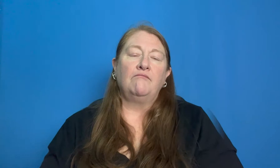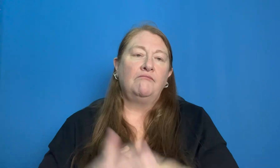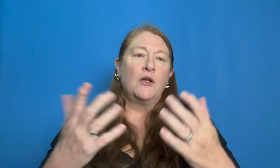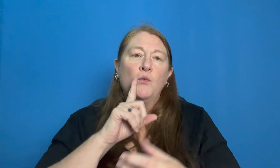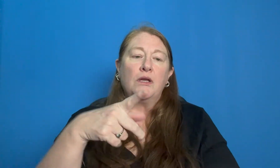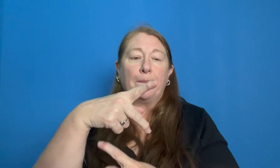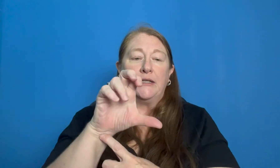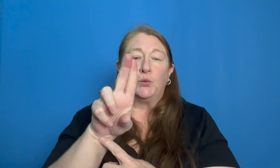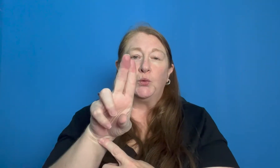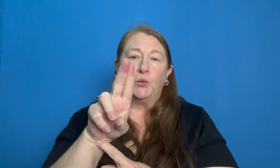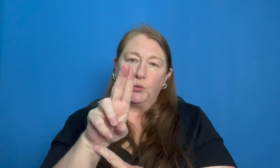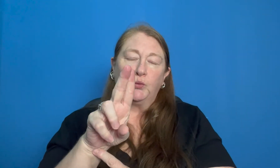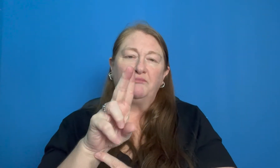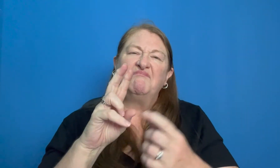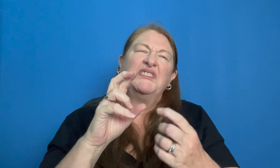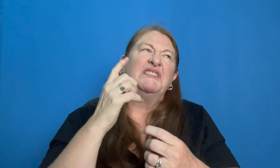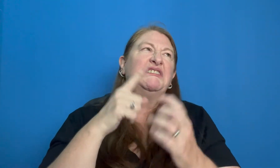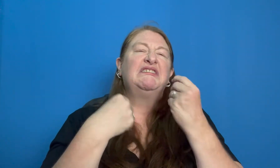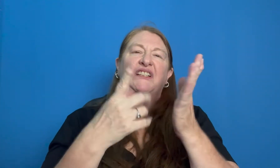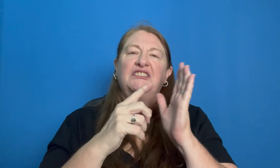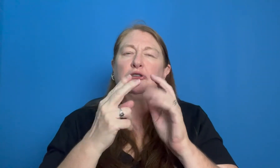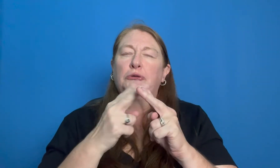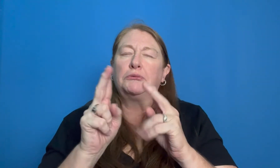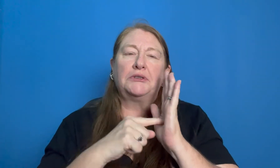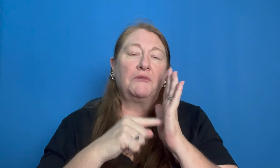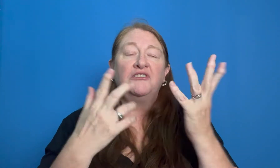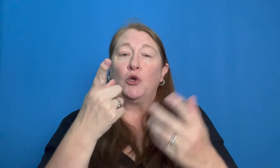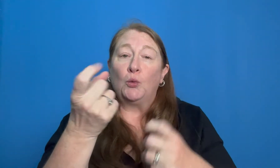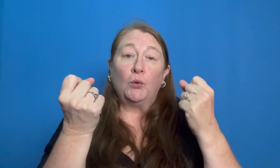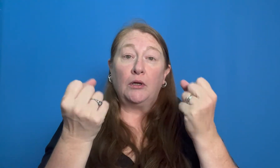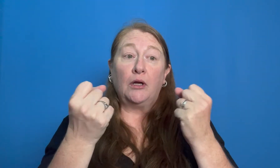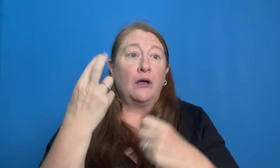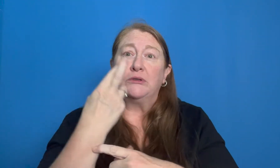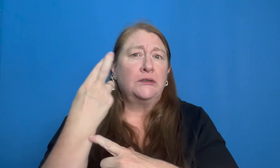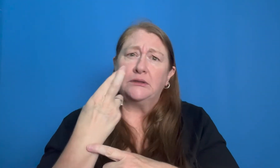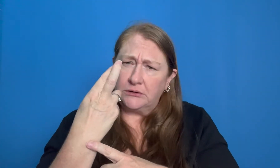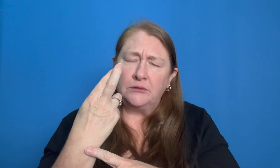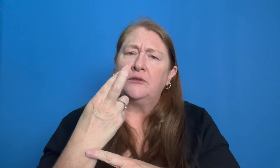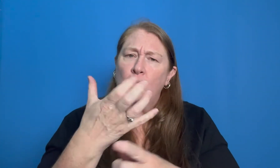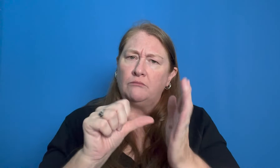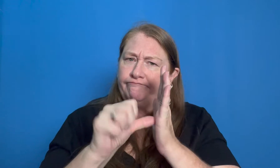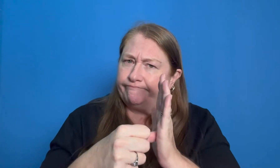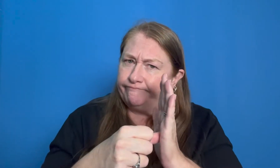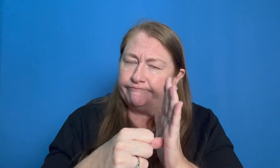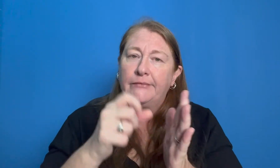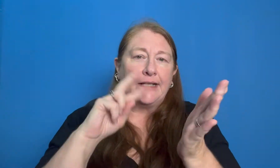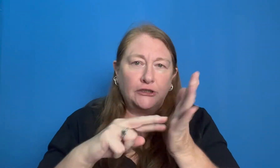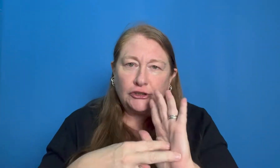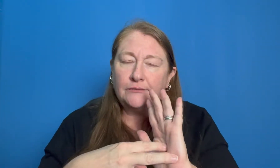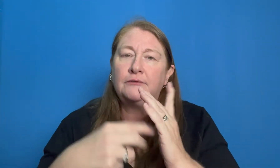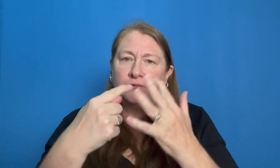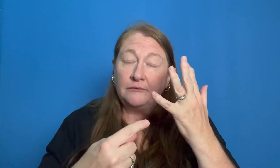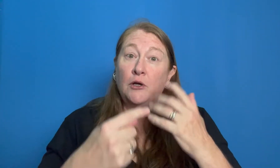Using PCU, an example would be, that you stress or emphasize information or give rationale...